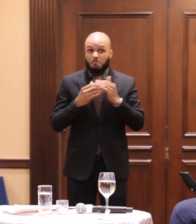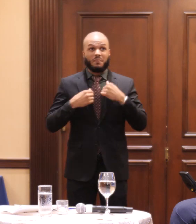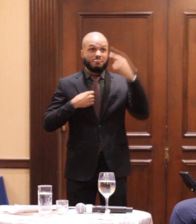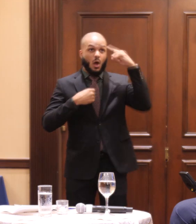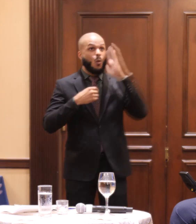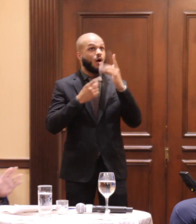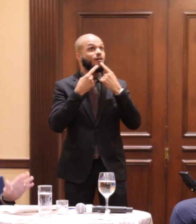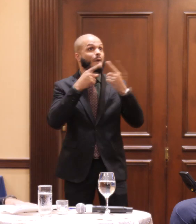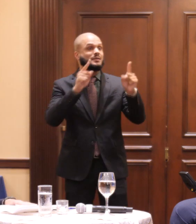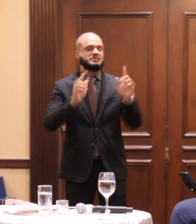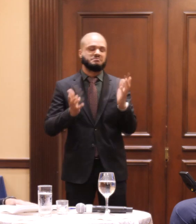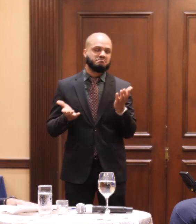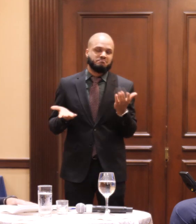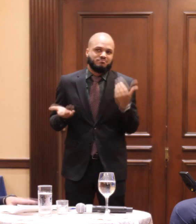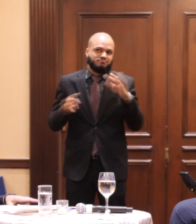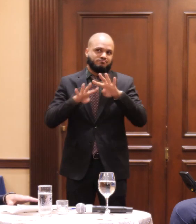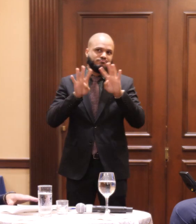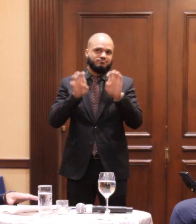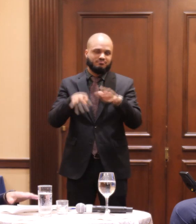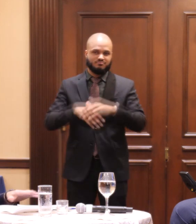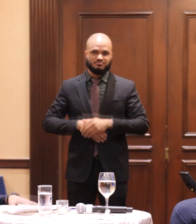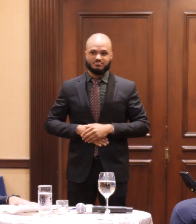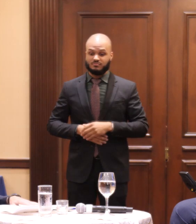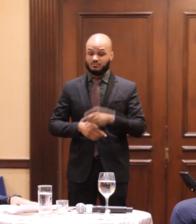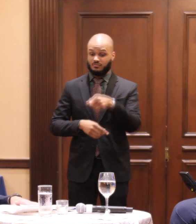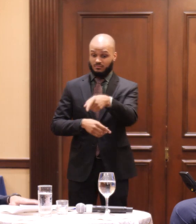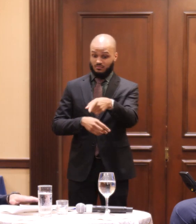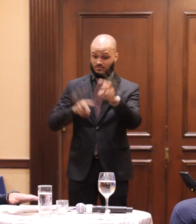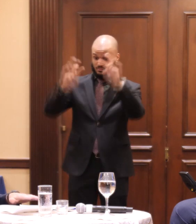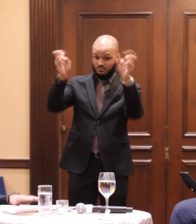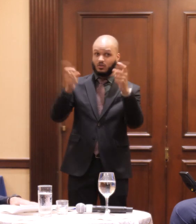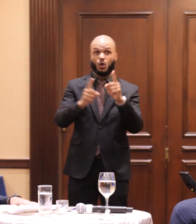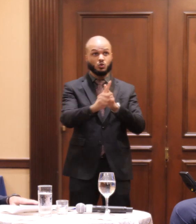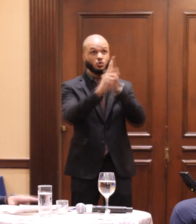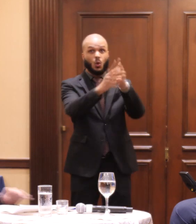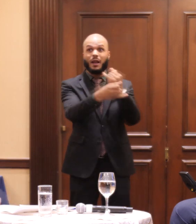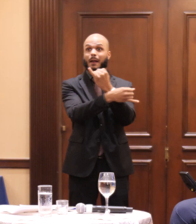was an opportunity and in Toward Independence it not only suggests there